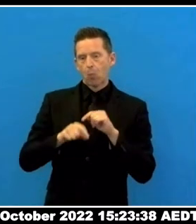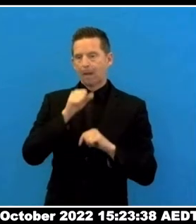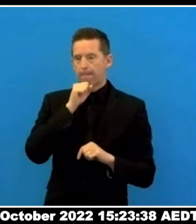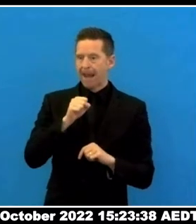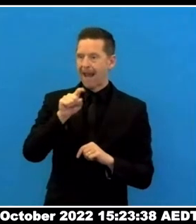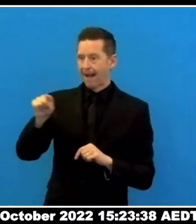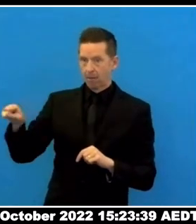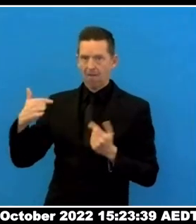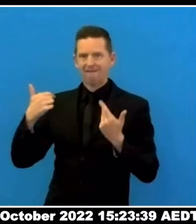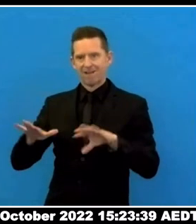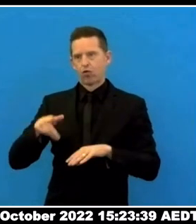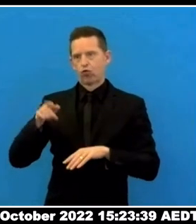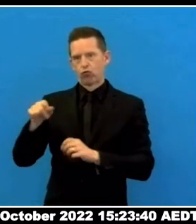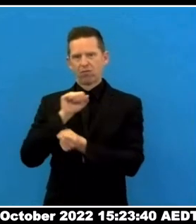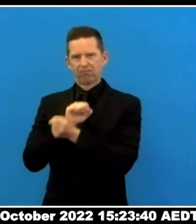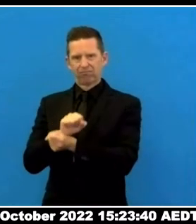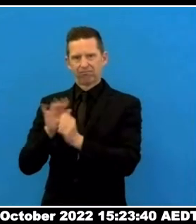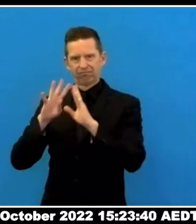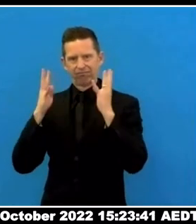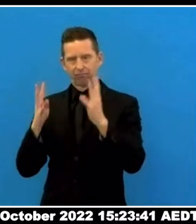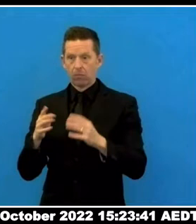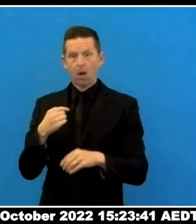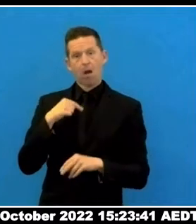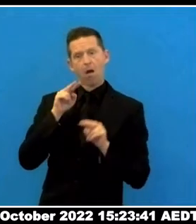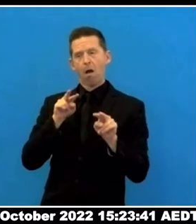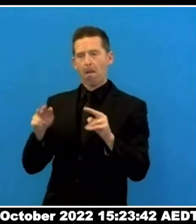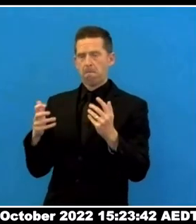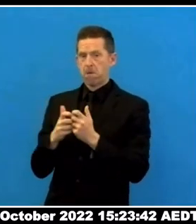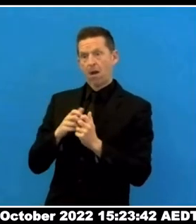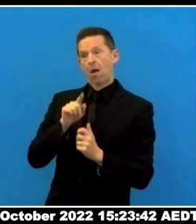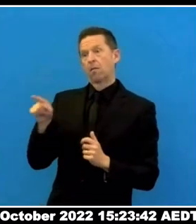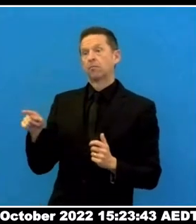the detention centre and got mental health from there.